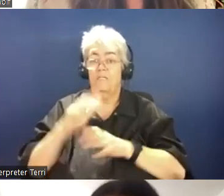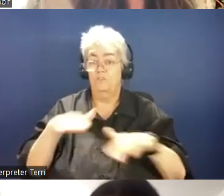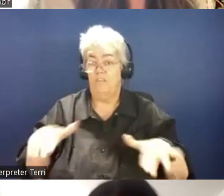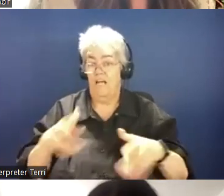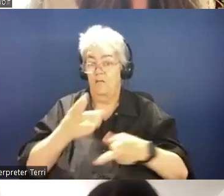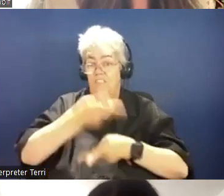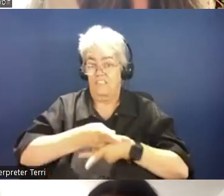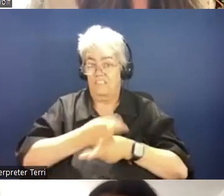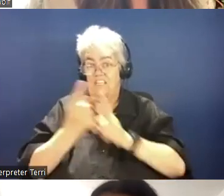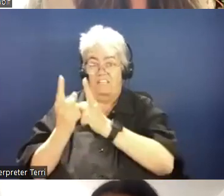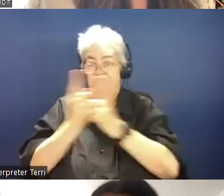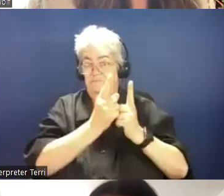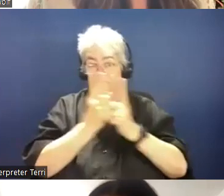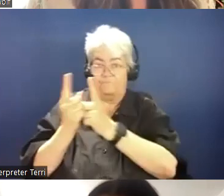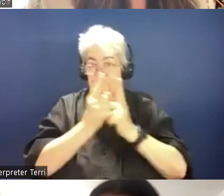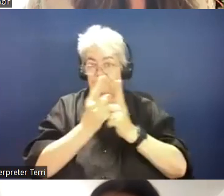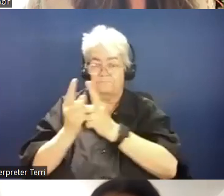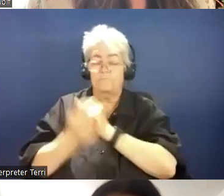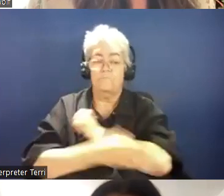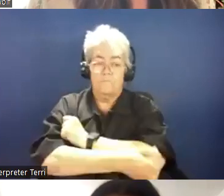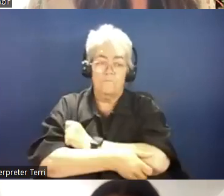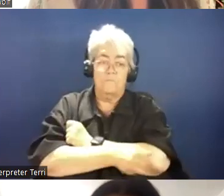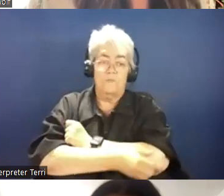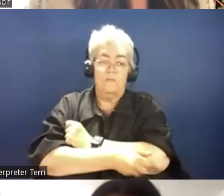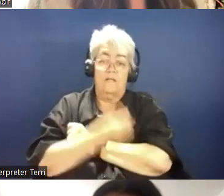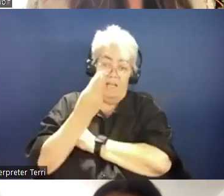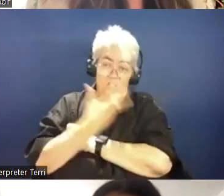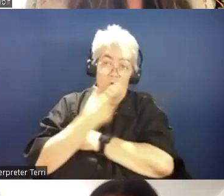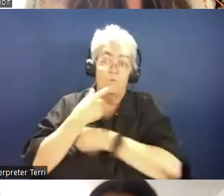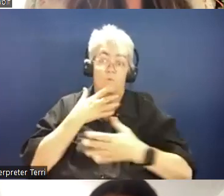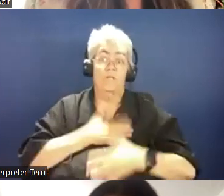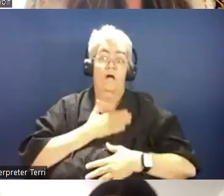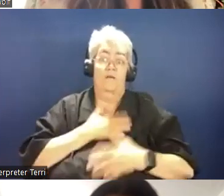with the legislature, please let us know. We would love to have you in that conversation.